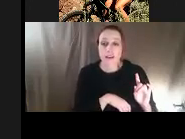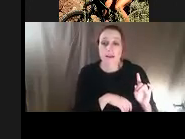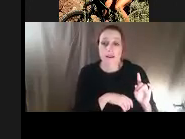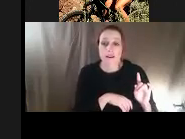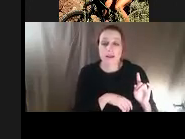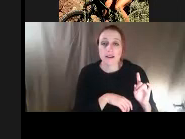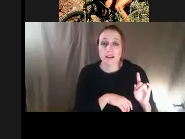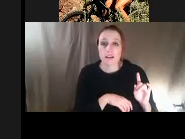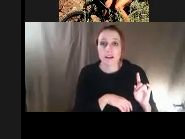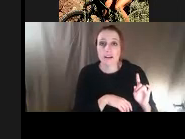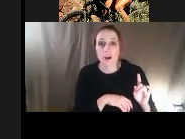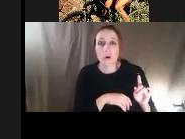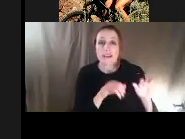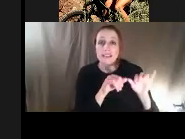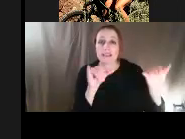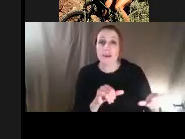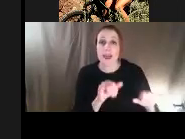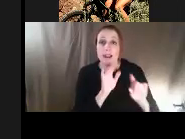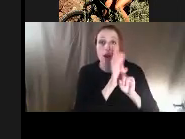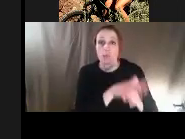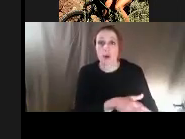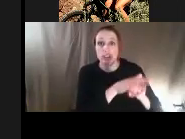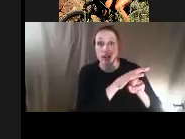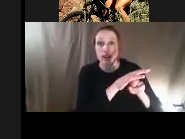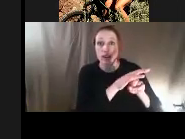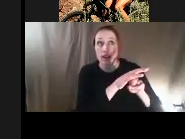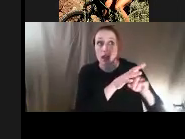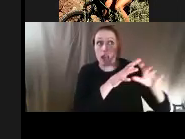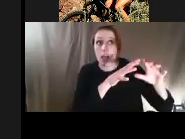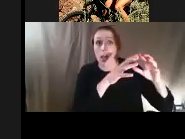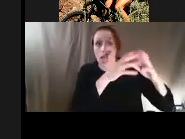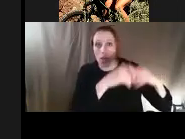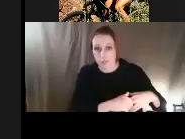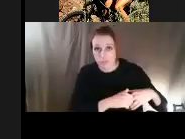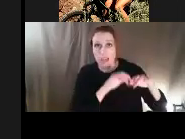oppression is white women who think they're helping but not helping but it's also white silence.